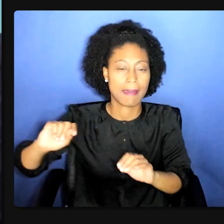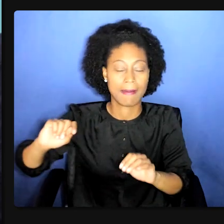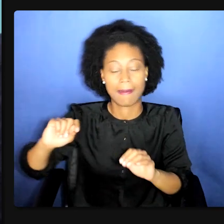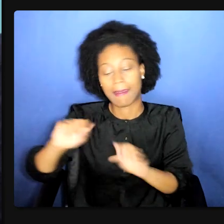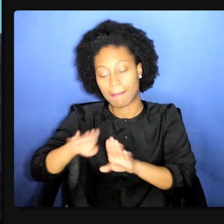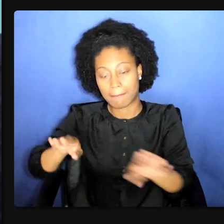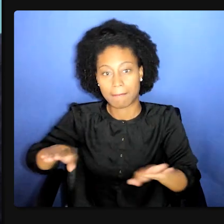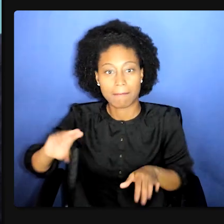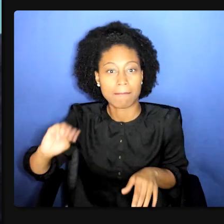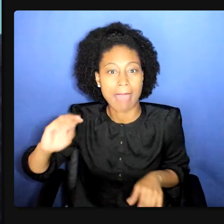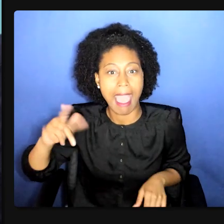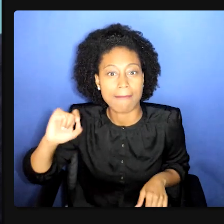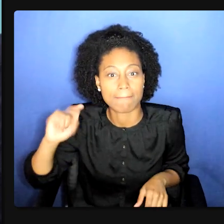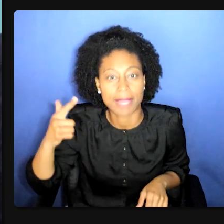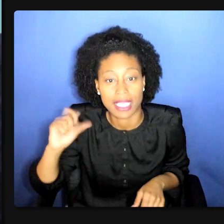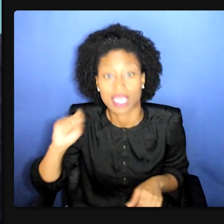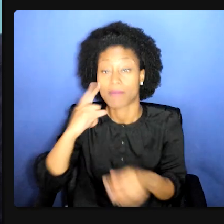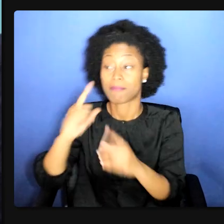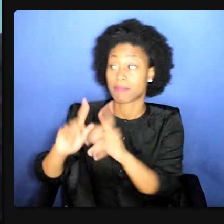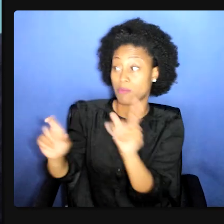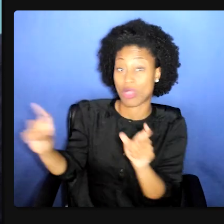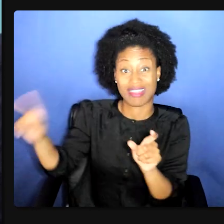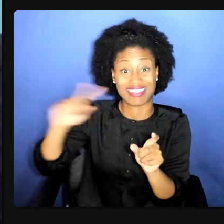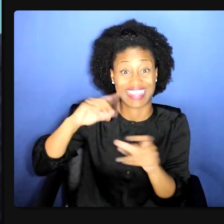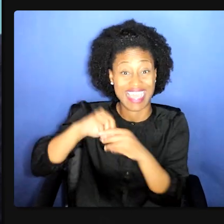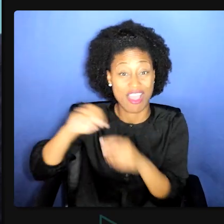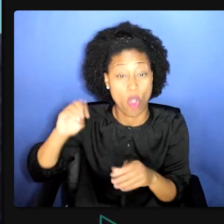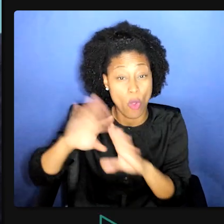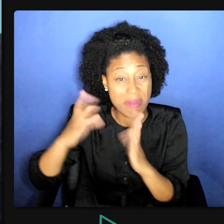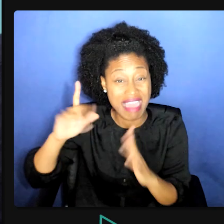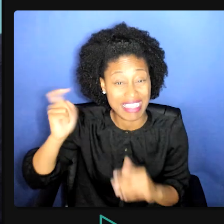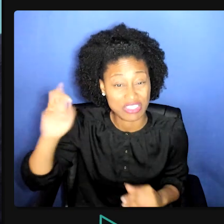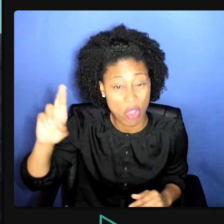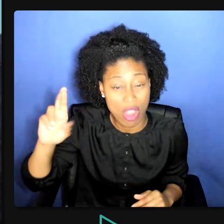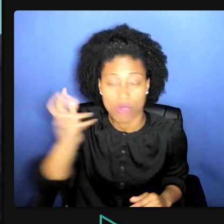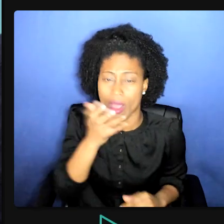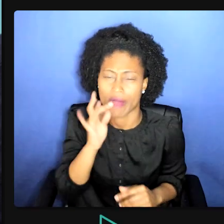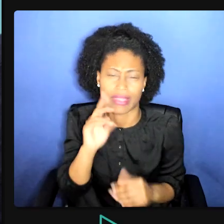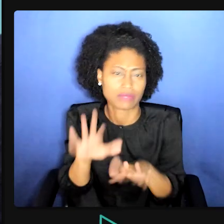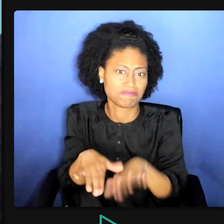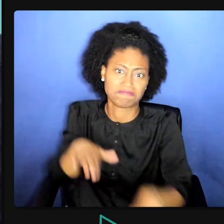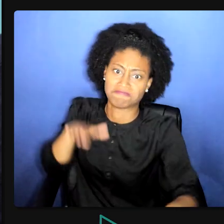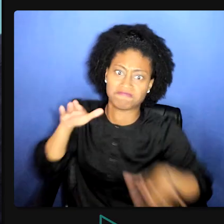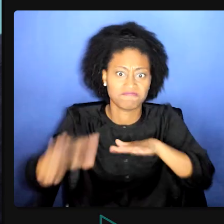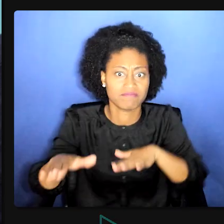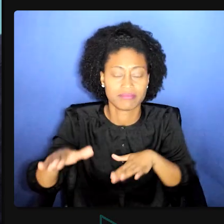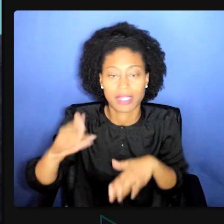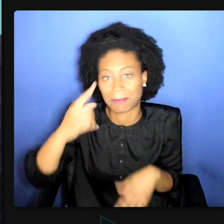know friends across the industry with openxr is is is a massive step forward for us where we can